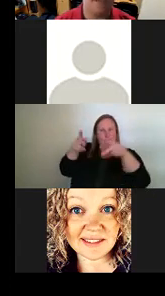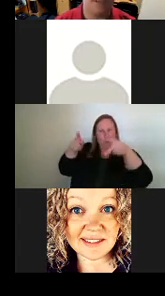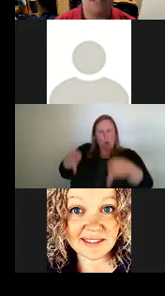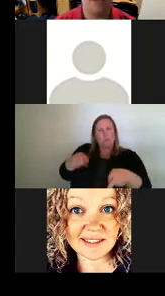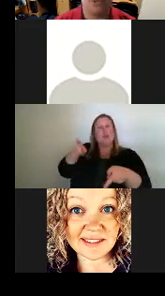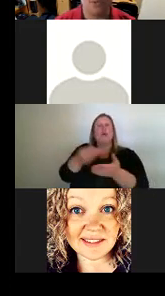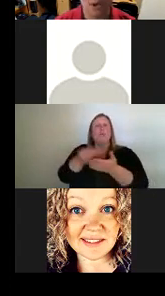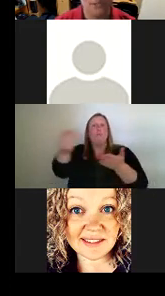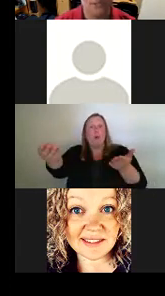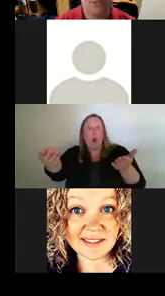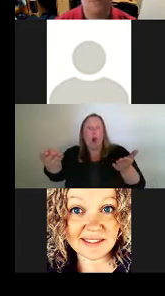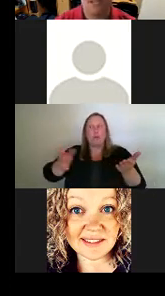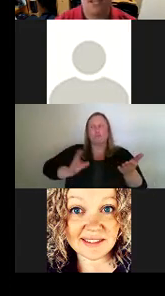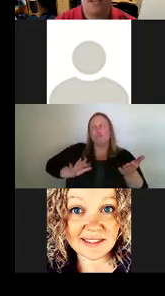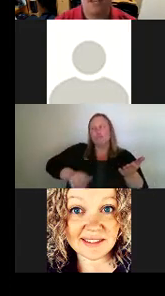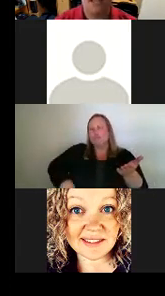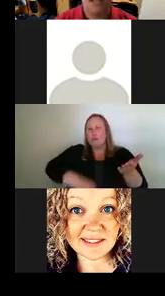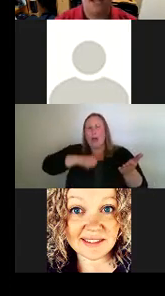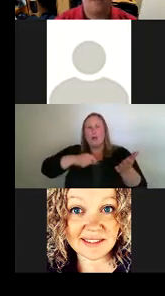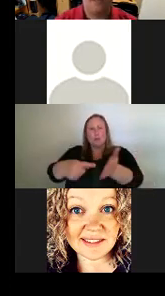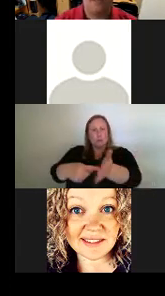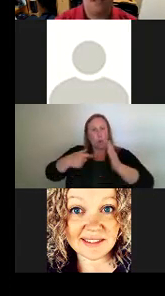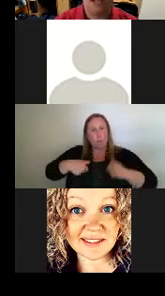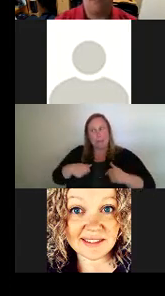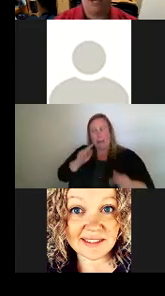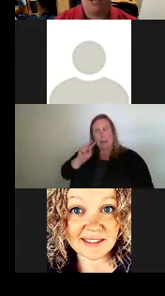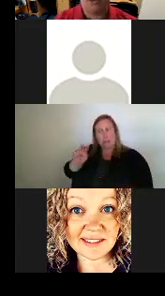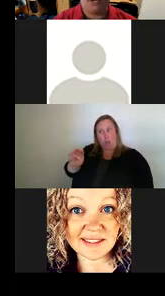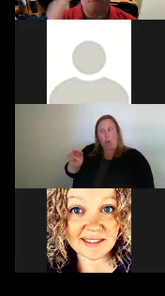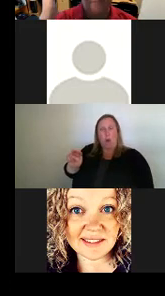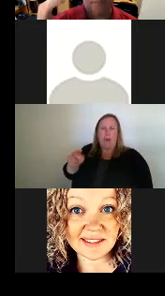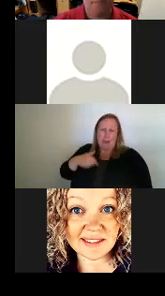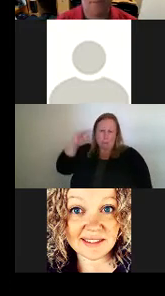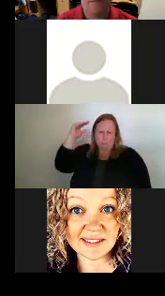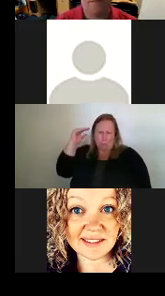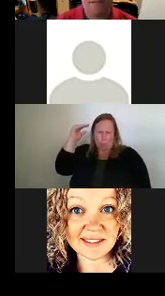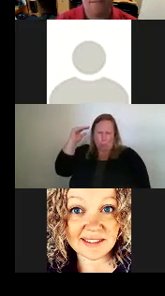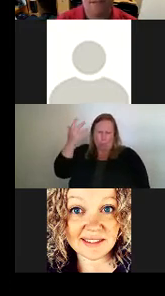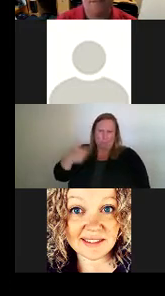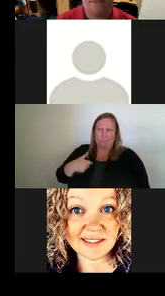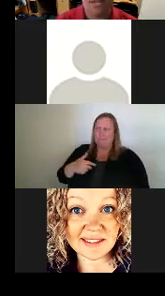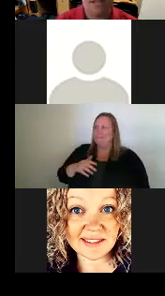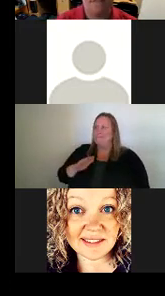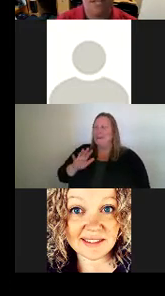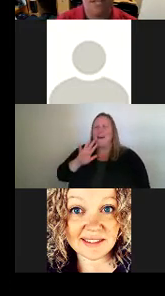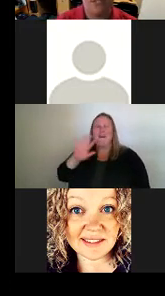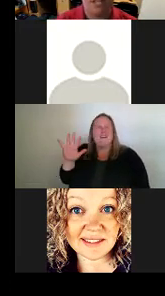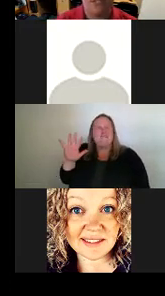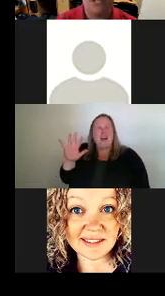PROUD TO SHOW IT TO ME AND I AM PRETTY SHORT. I AM ABOUT FIVE FOOT AND HALF OF AN INCH AND SHE WAS SHORTER